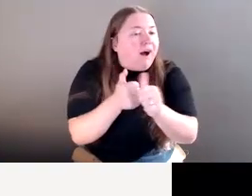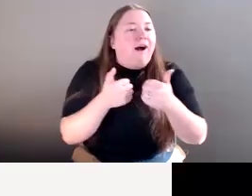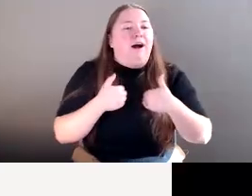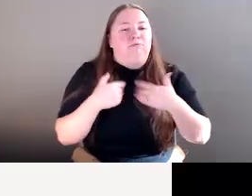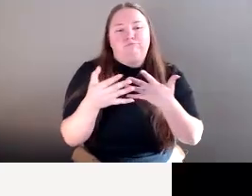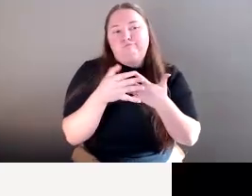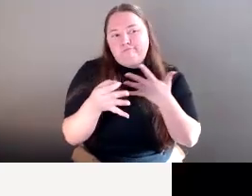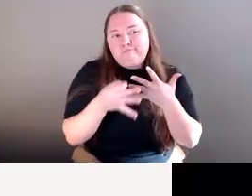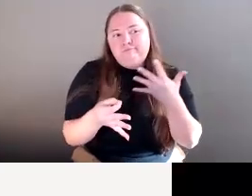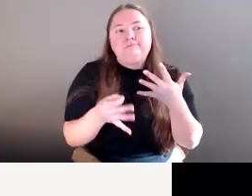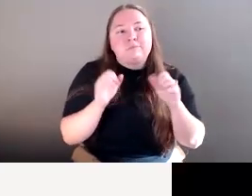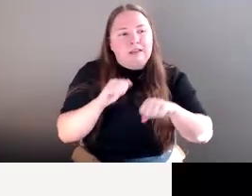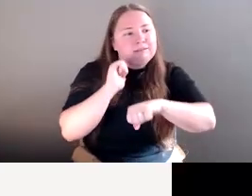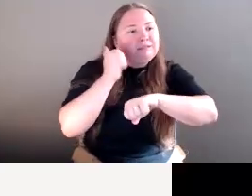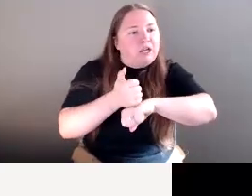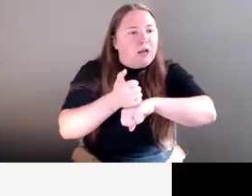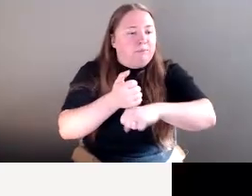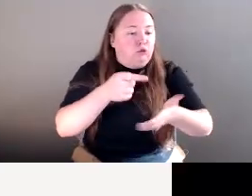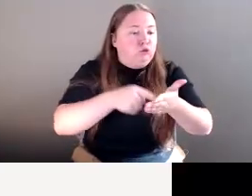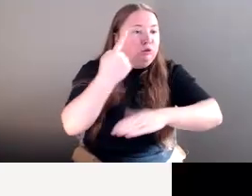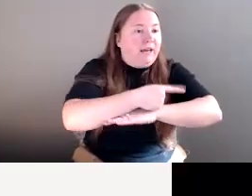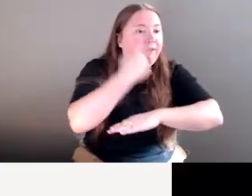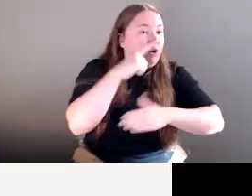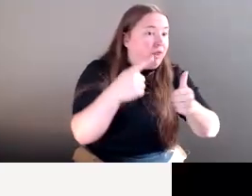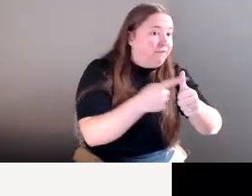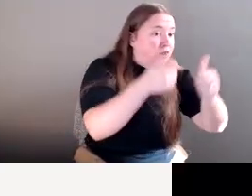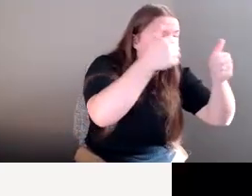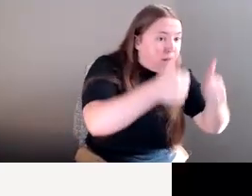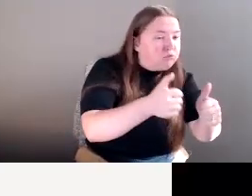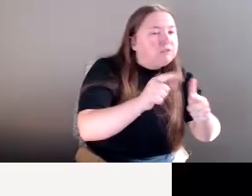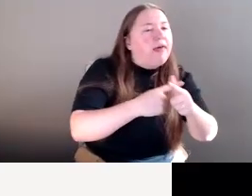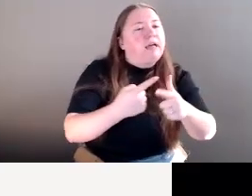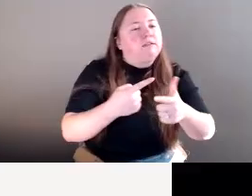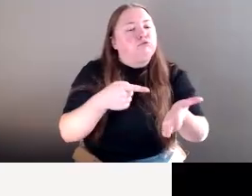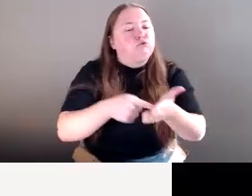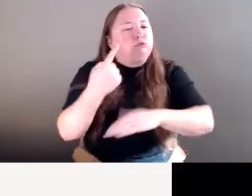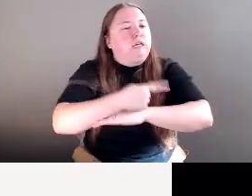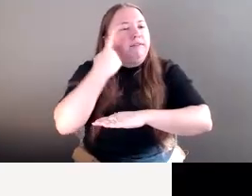that allows us to set that up. Once you set up checkpoints in the discussion,